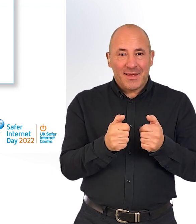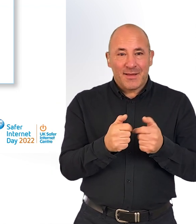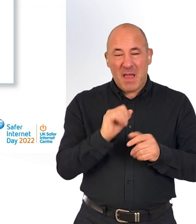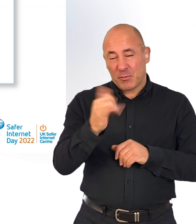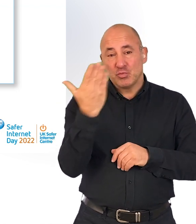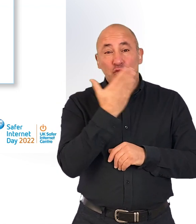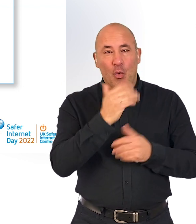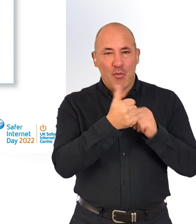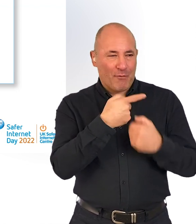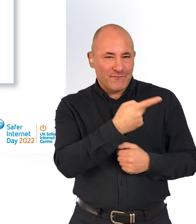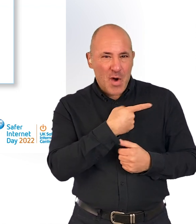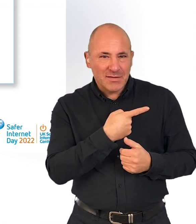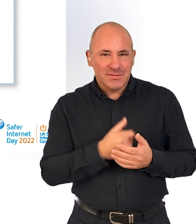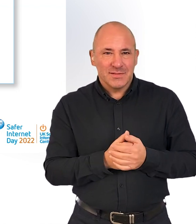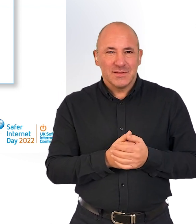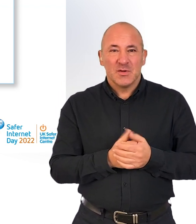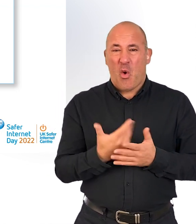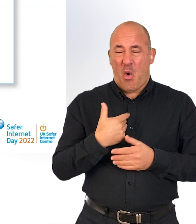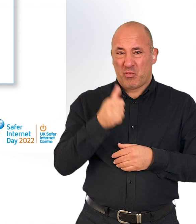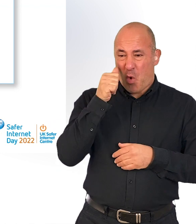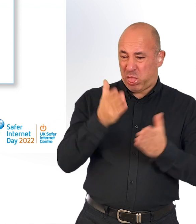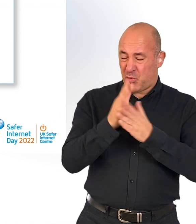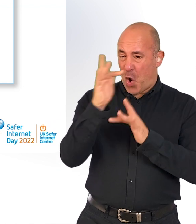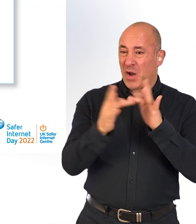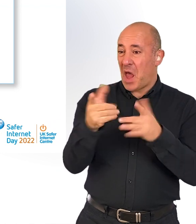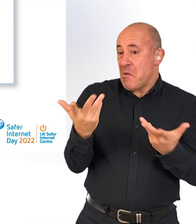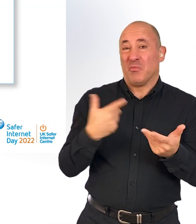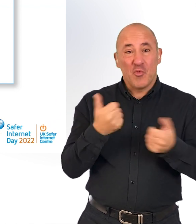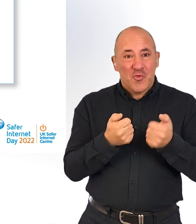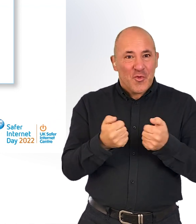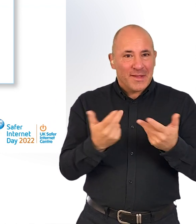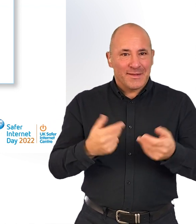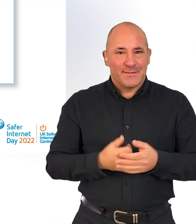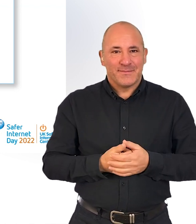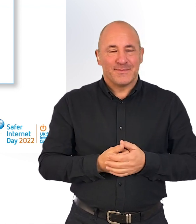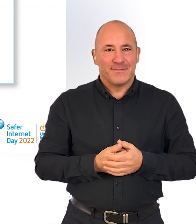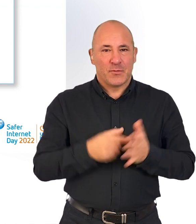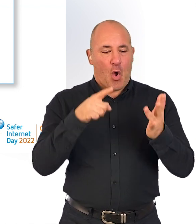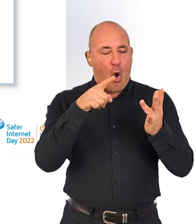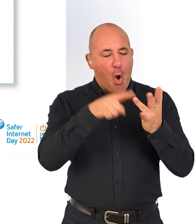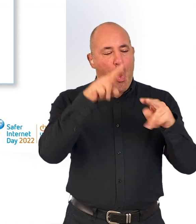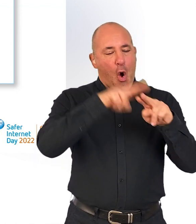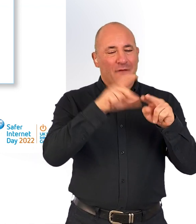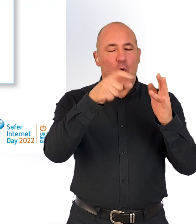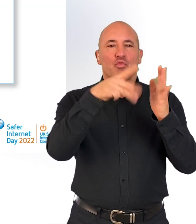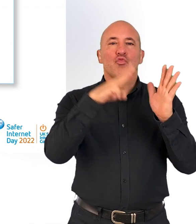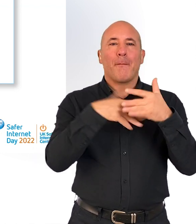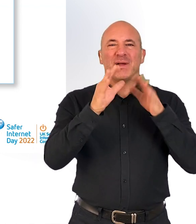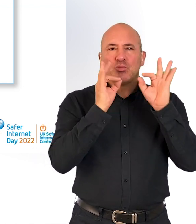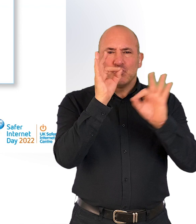and these could be close friends from school or people they only know online. In a survey conducted by Ofcom,